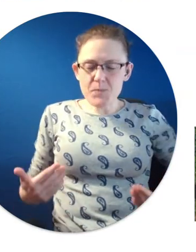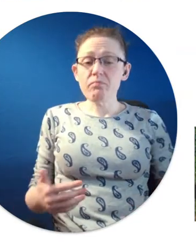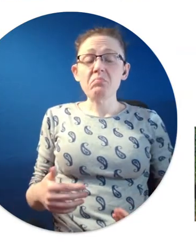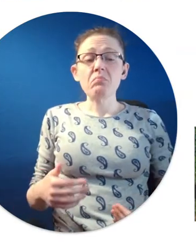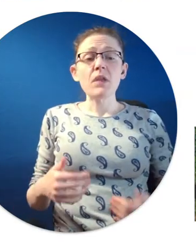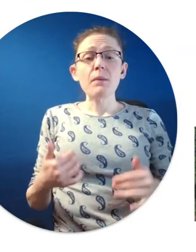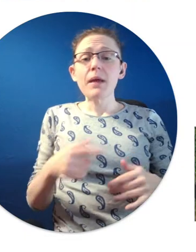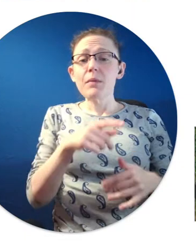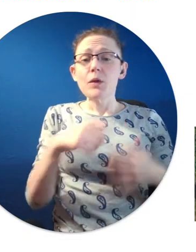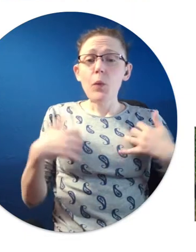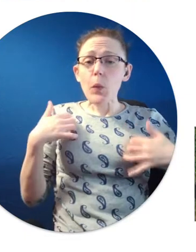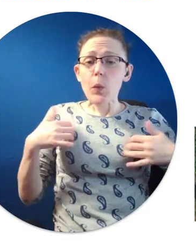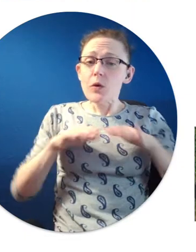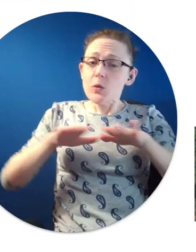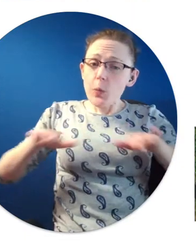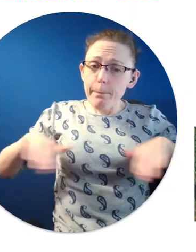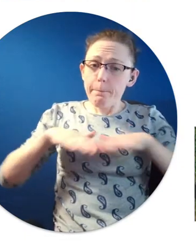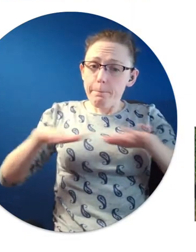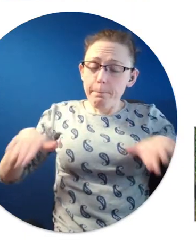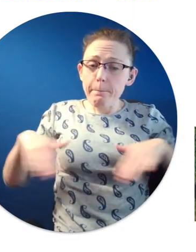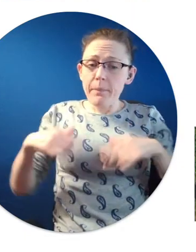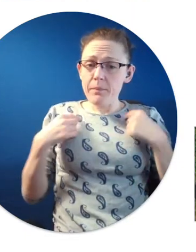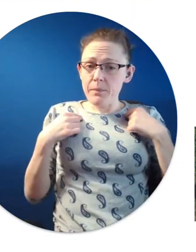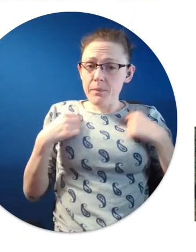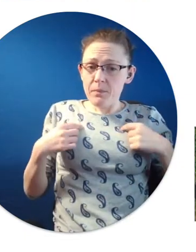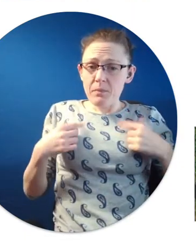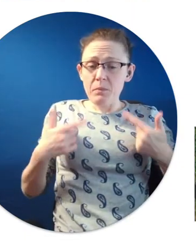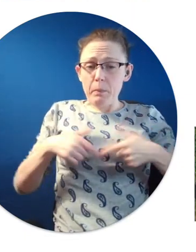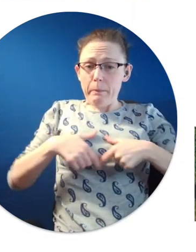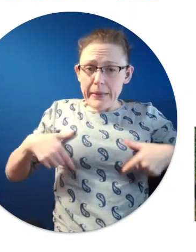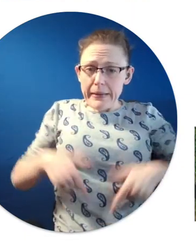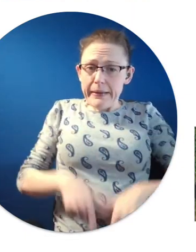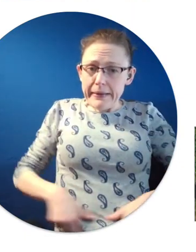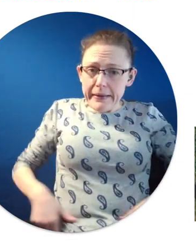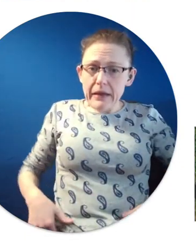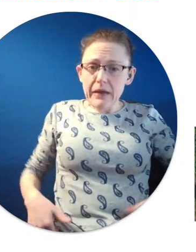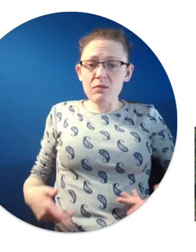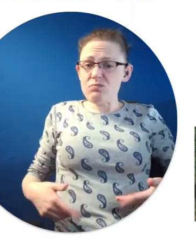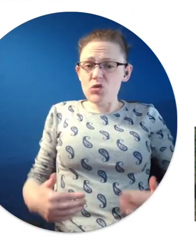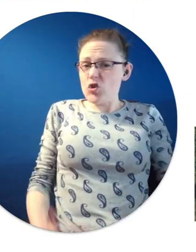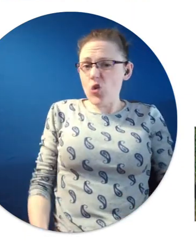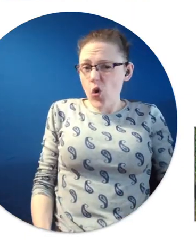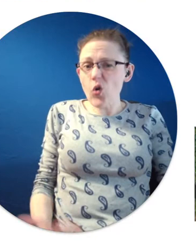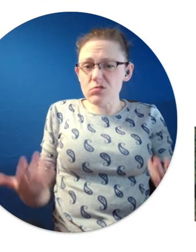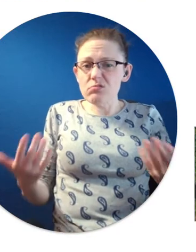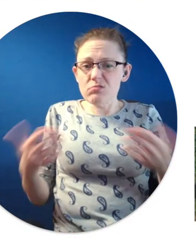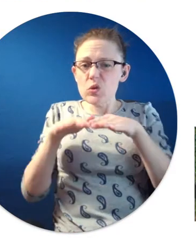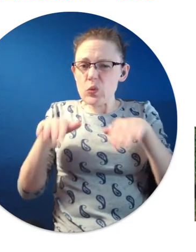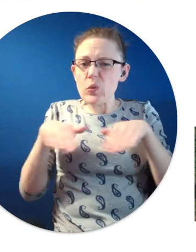Maybe you are interested in swimming, there are various styles of swimming clothes all shown visually.